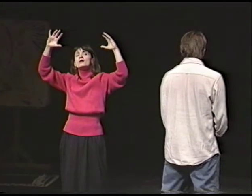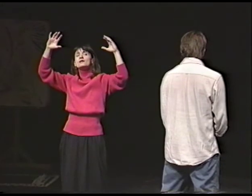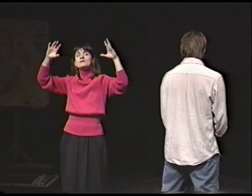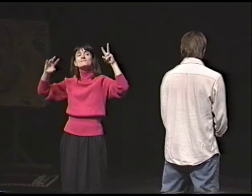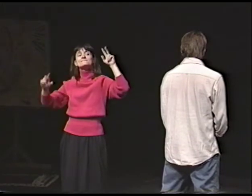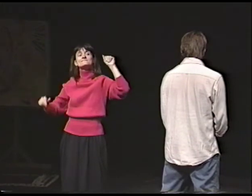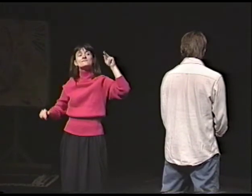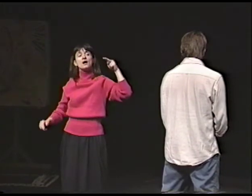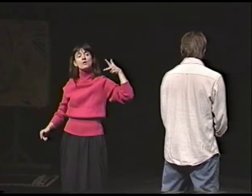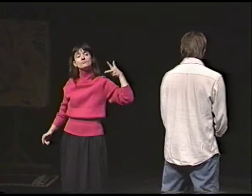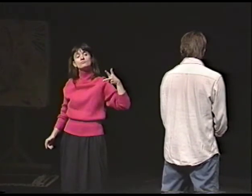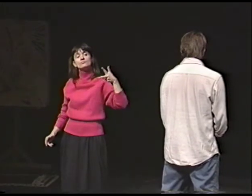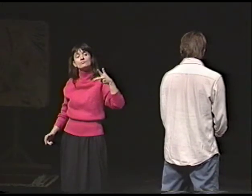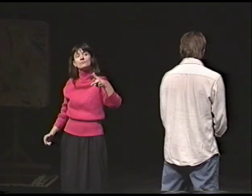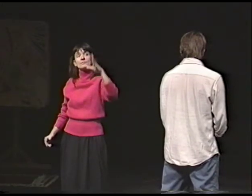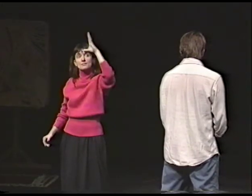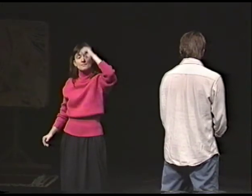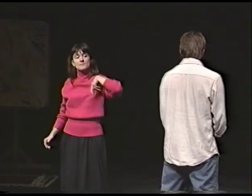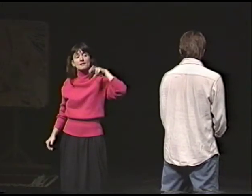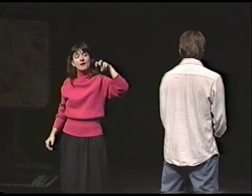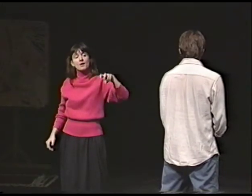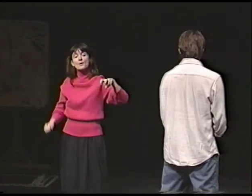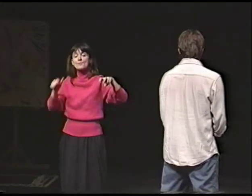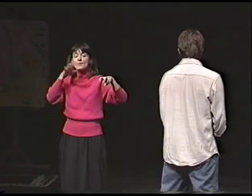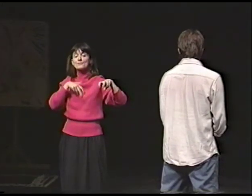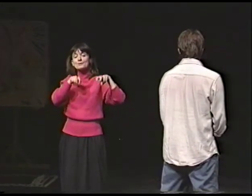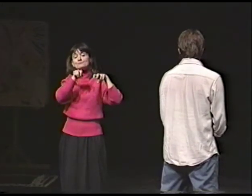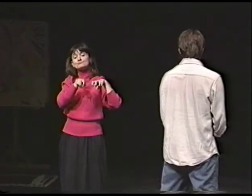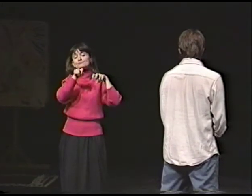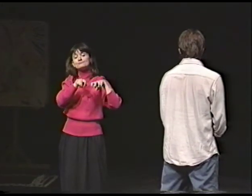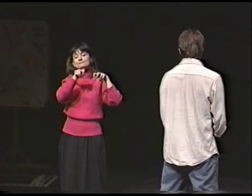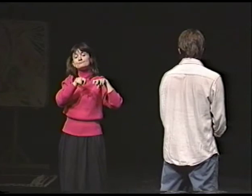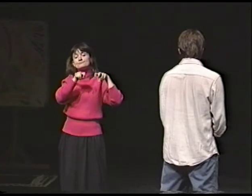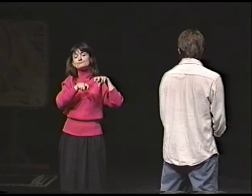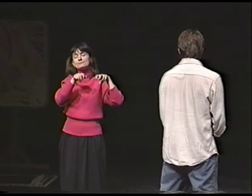A piece of broken memory. There was a van. A man was driving.